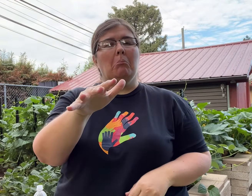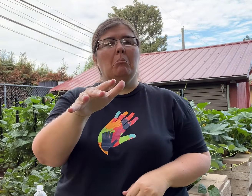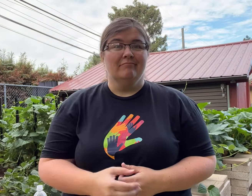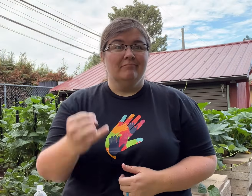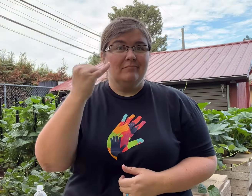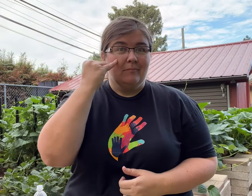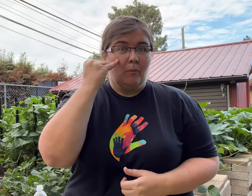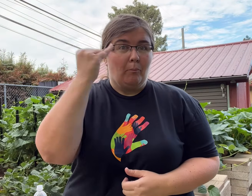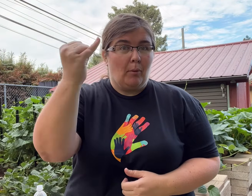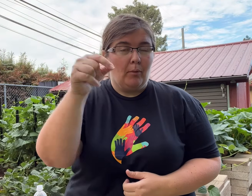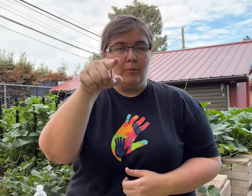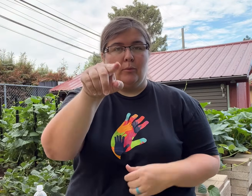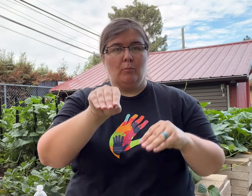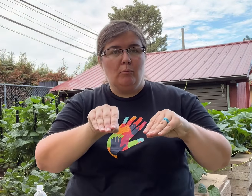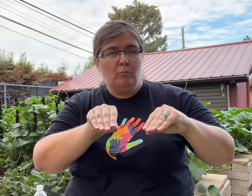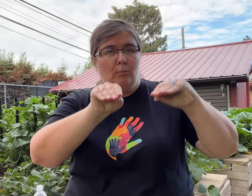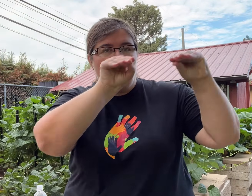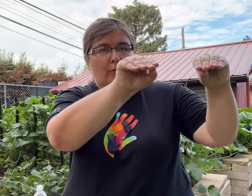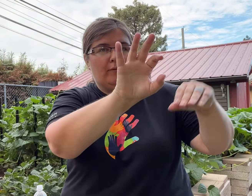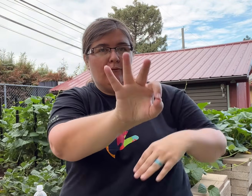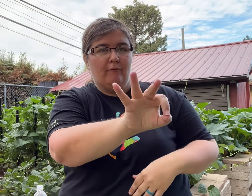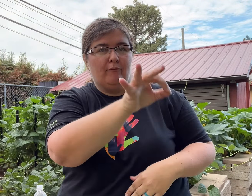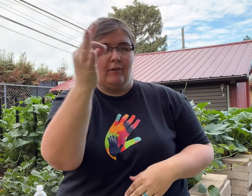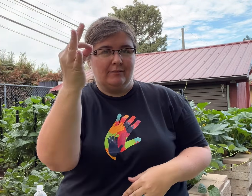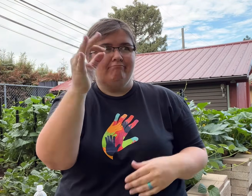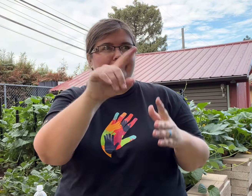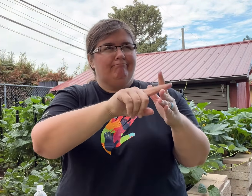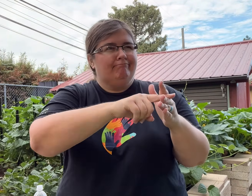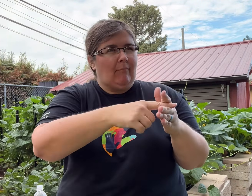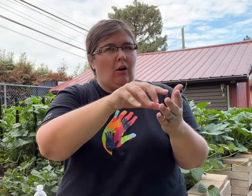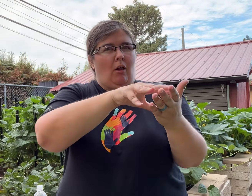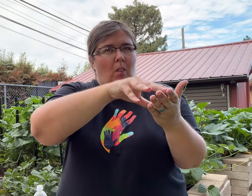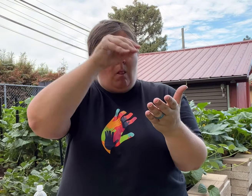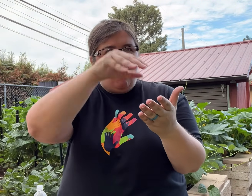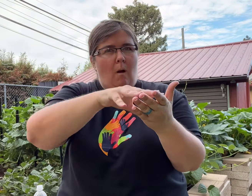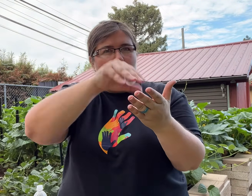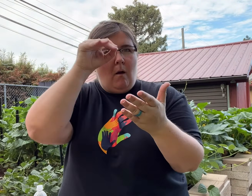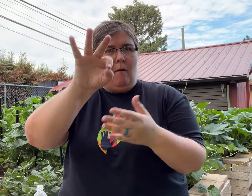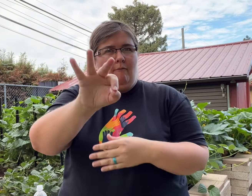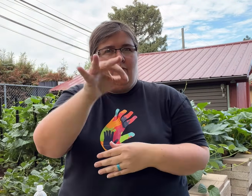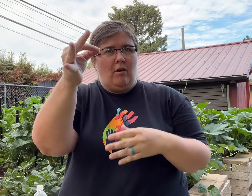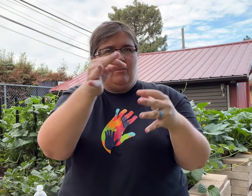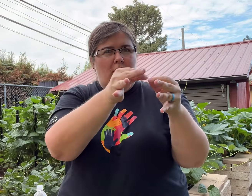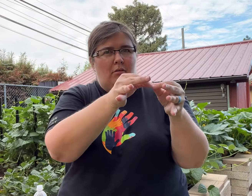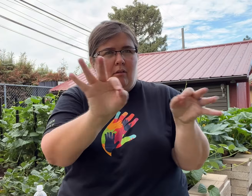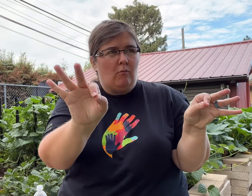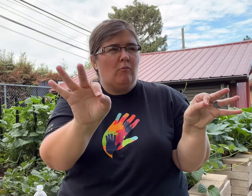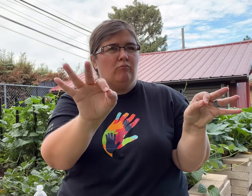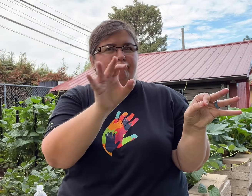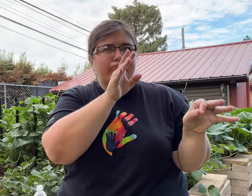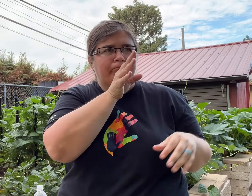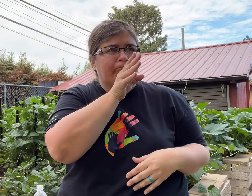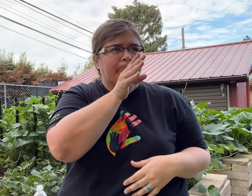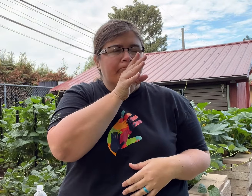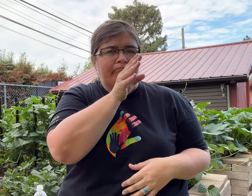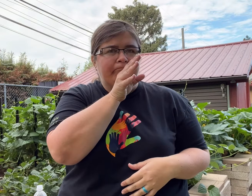with that to a point. But let's say you move to France and you start learning the French language.